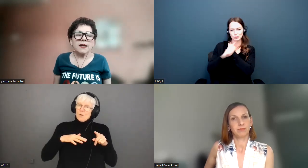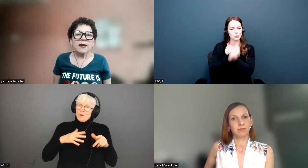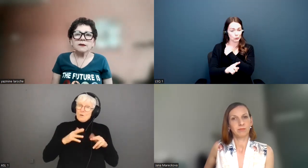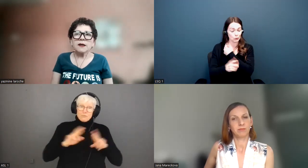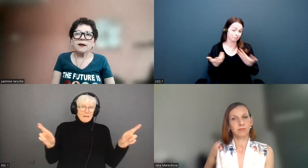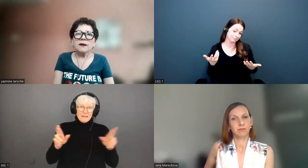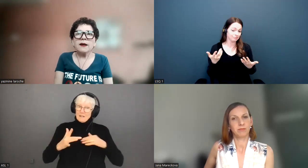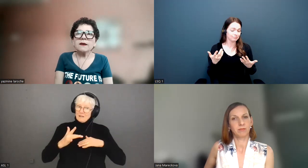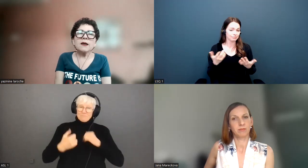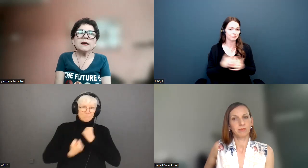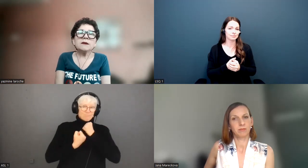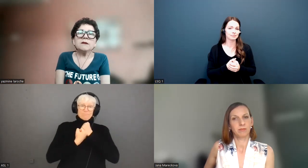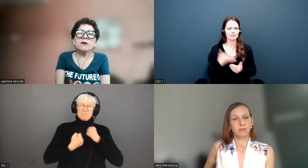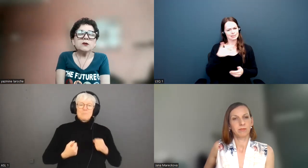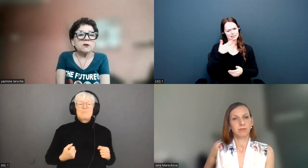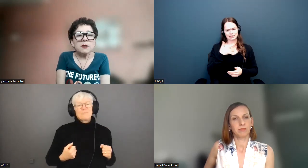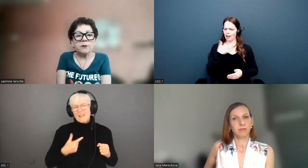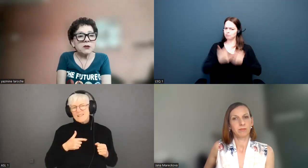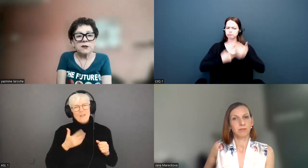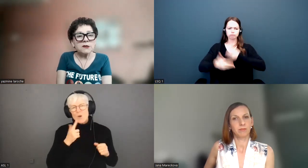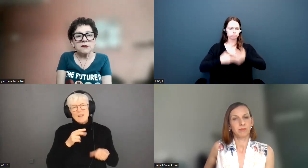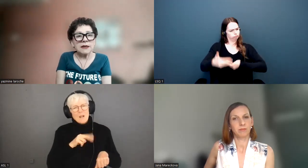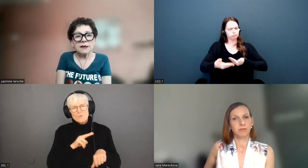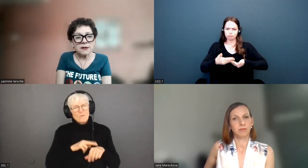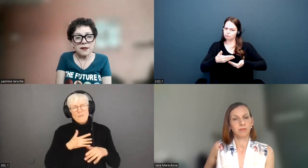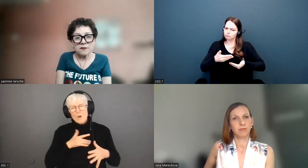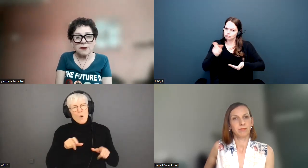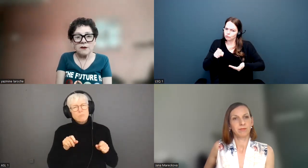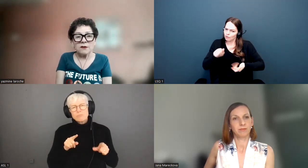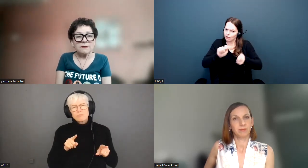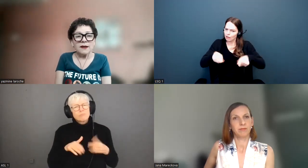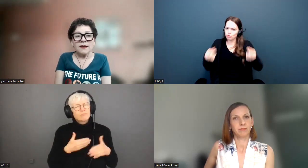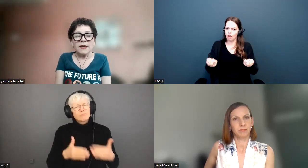and I I and I you know you don't need permission to do that that's the other thing you can